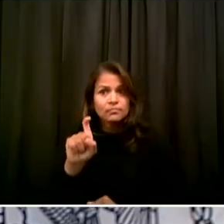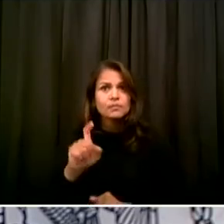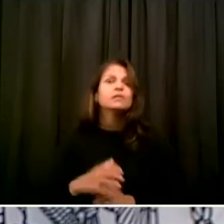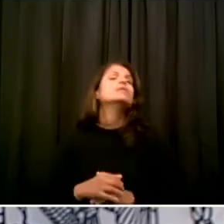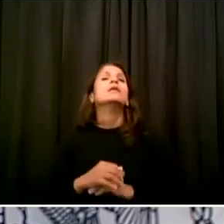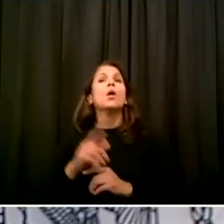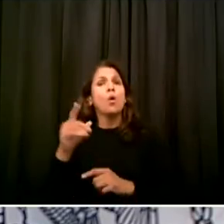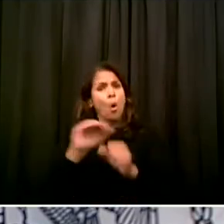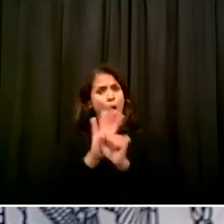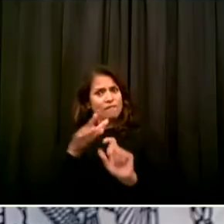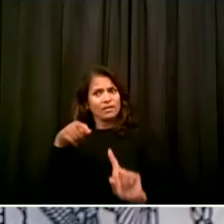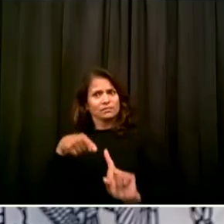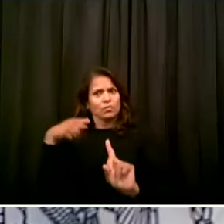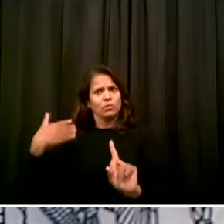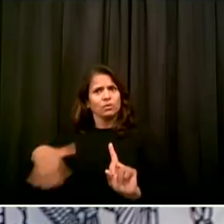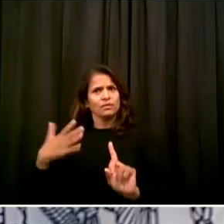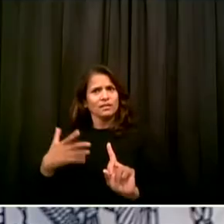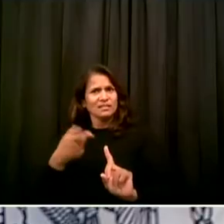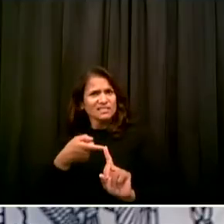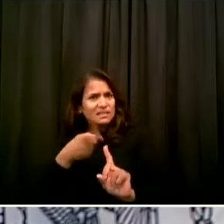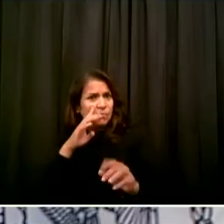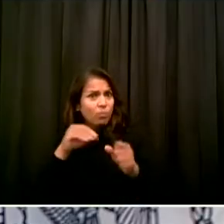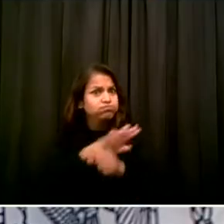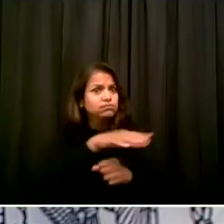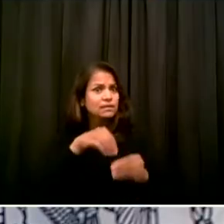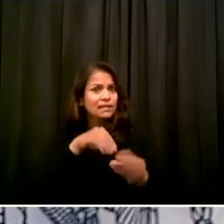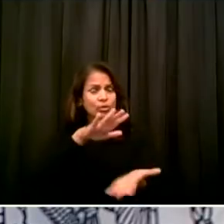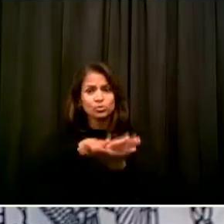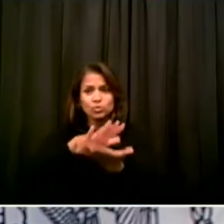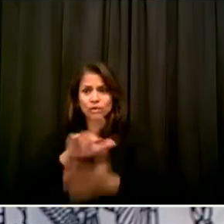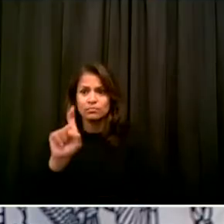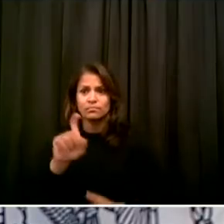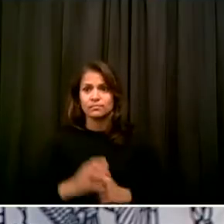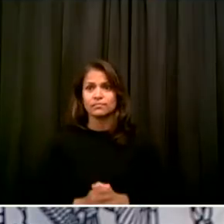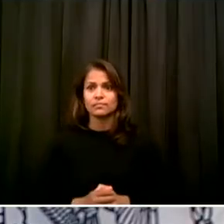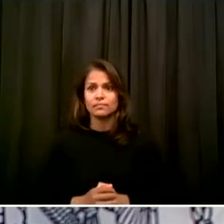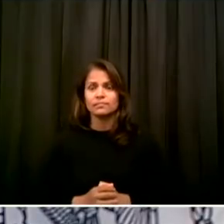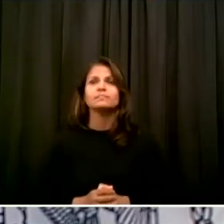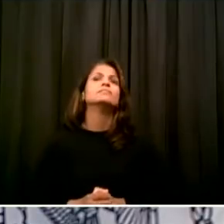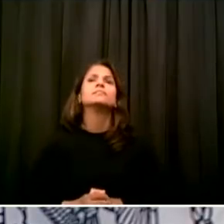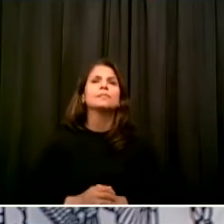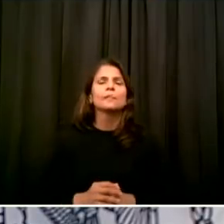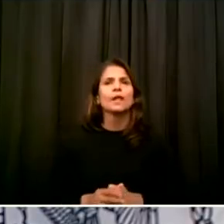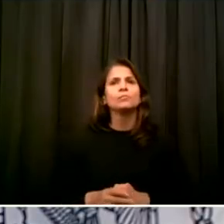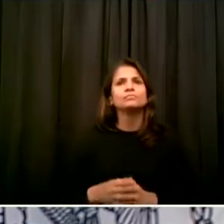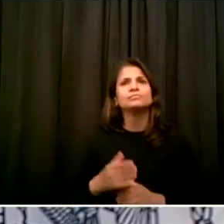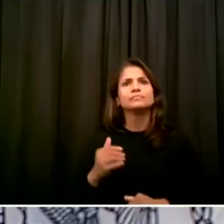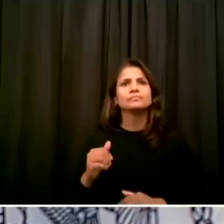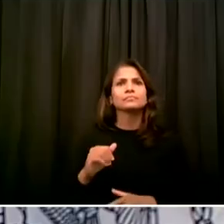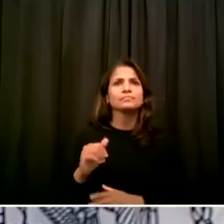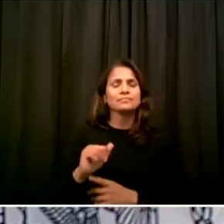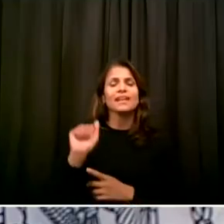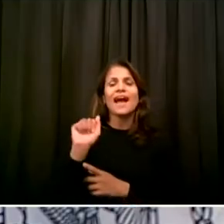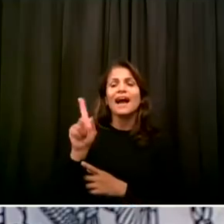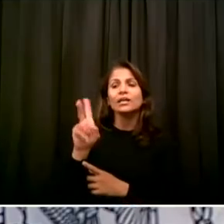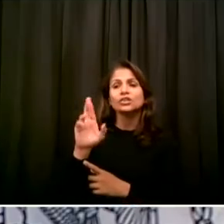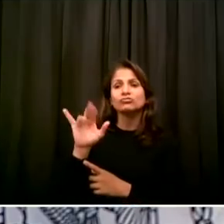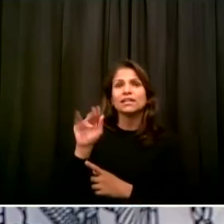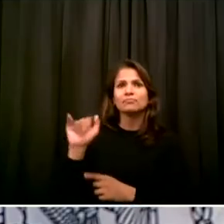SUCCESS IN SUCH AN IMPORTANT DISECIO N?